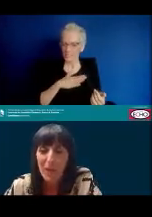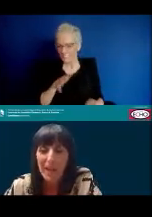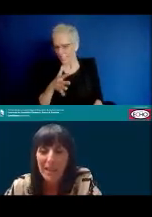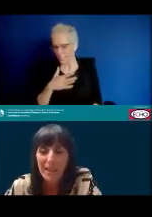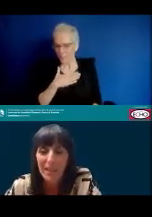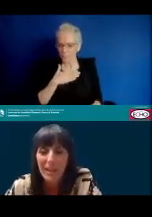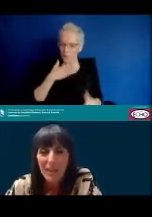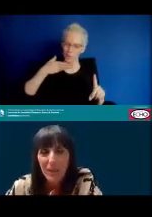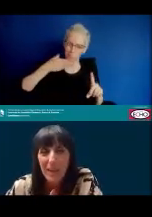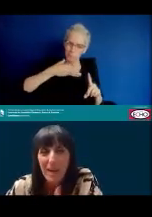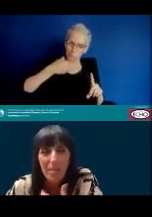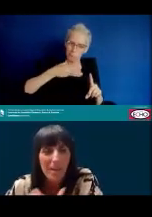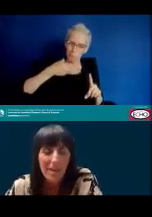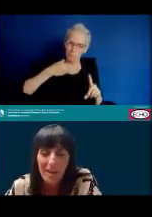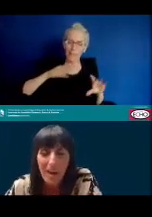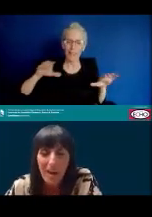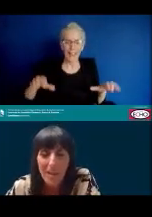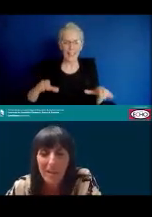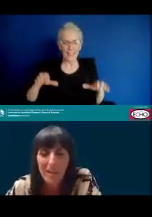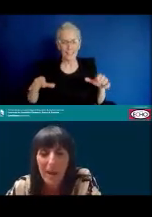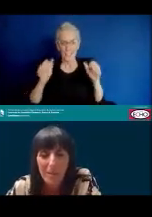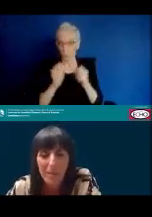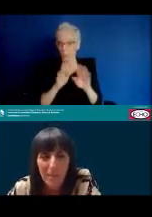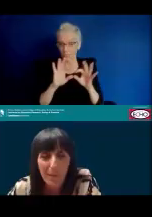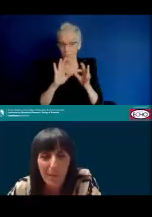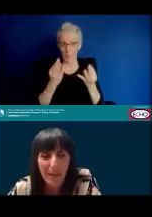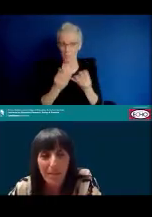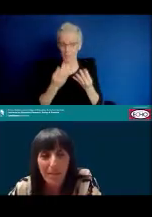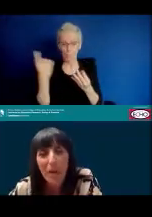activities with them, they're always about people games.